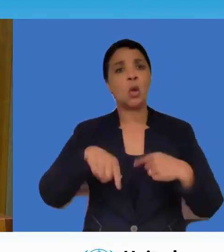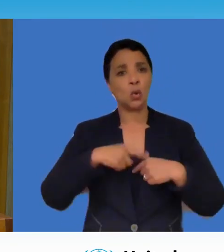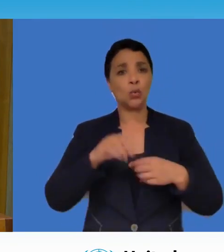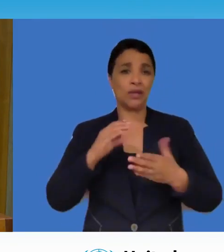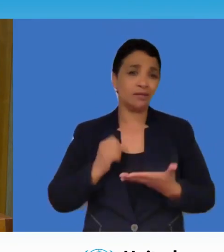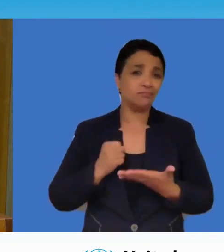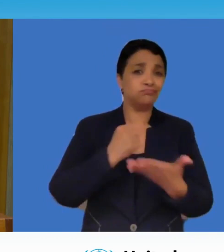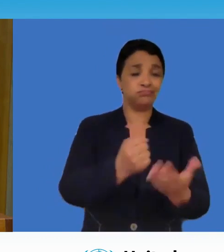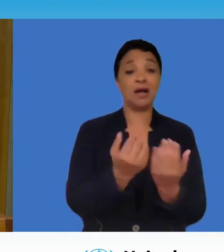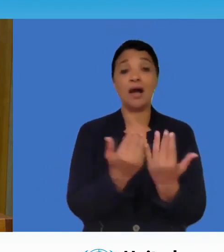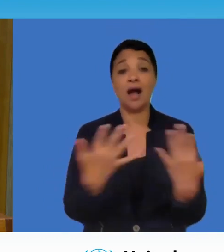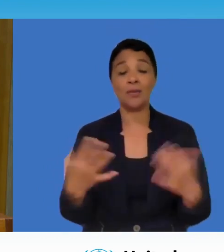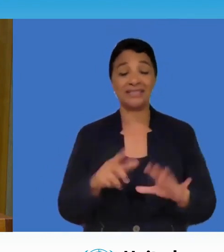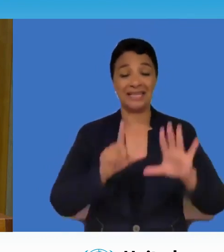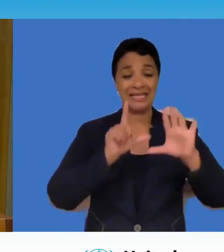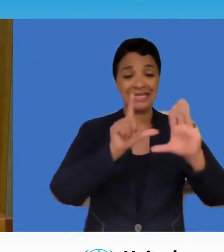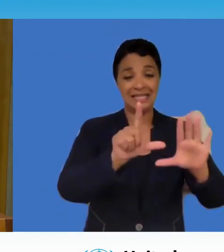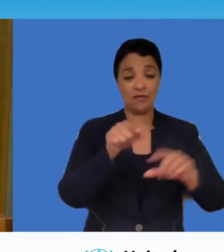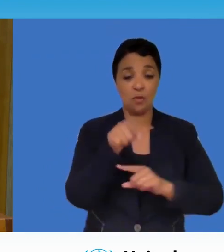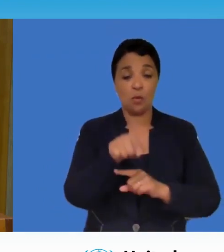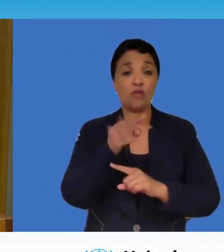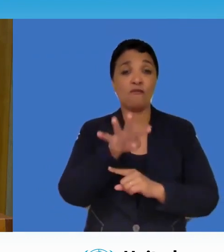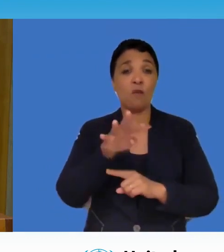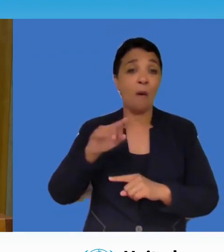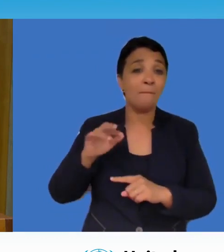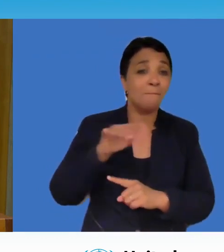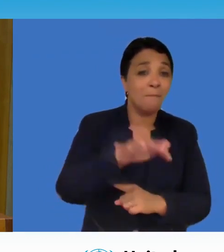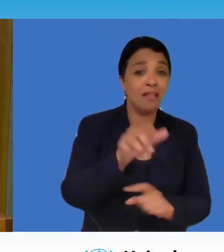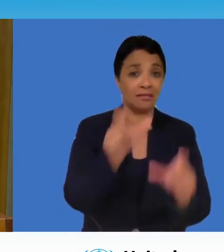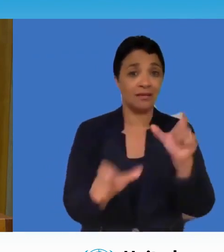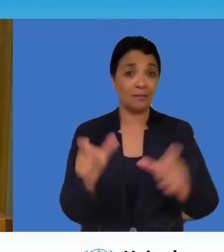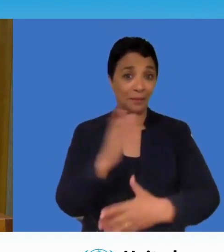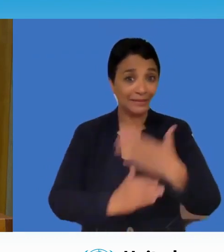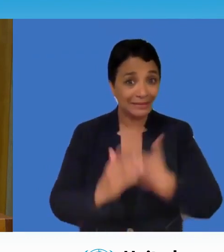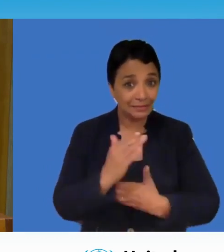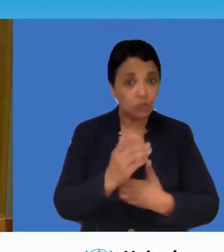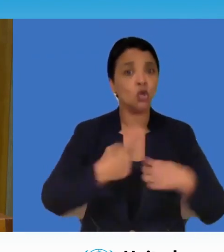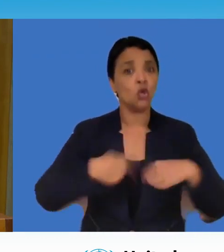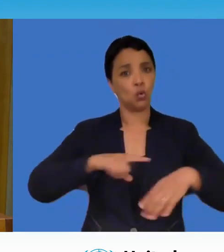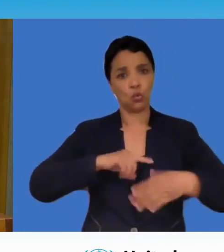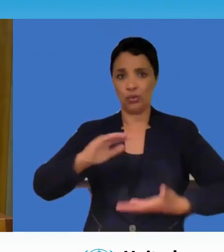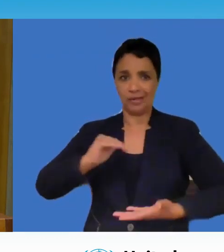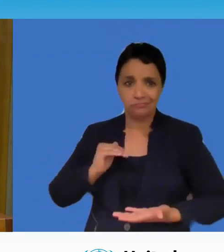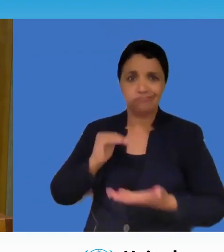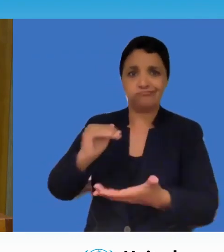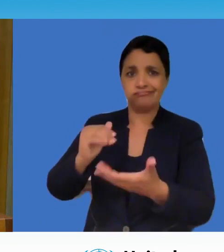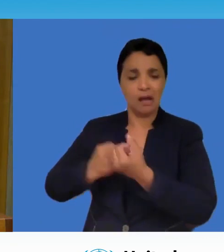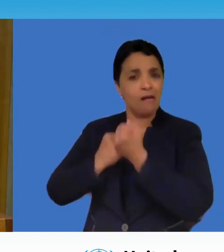through them we've assisted over 7.4 million persons with disabilities with humanitarian